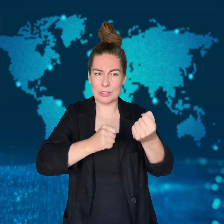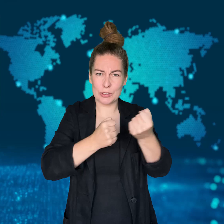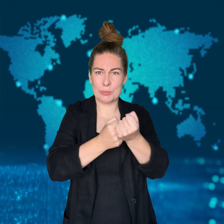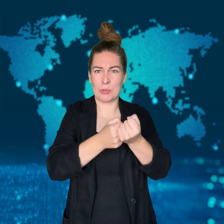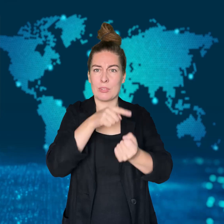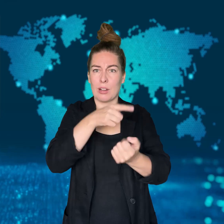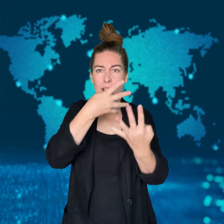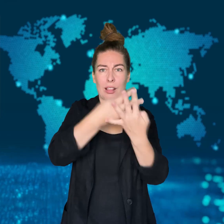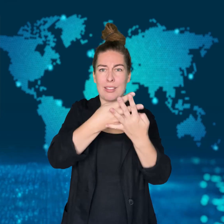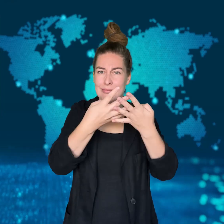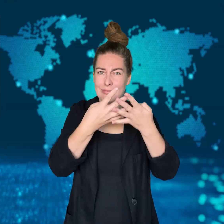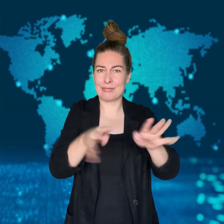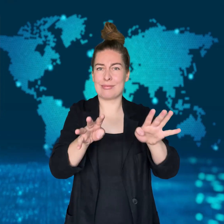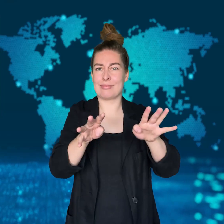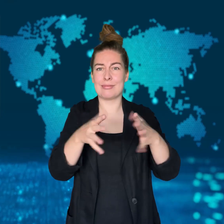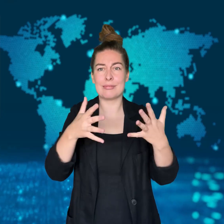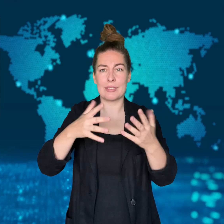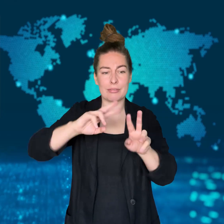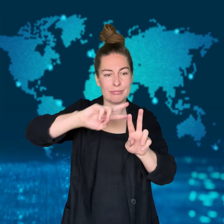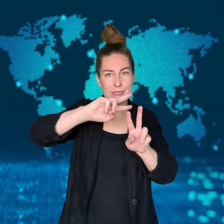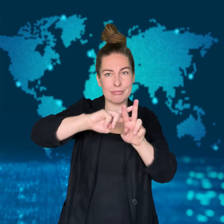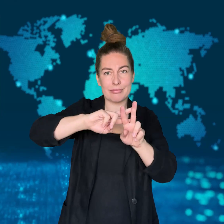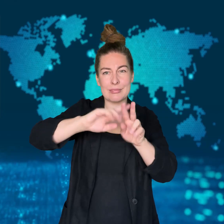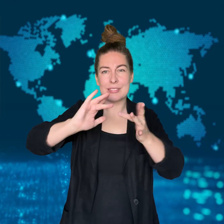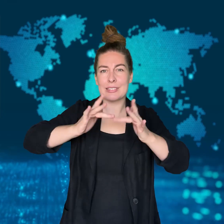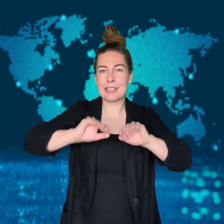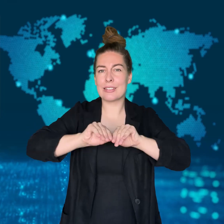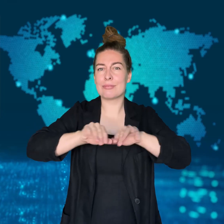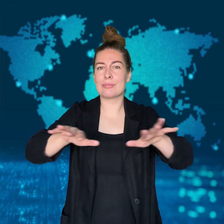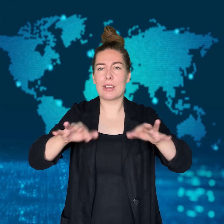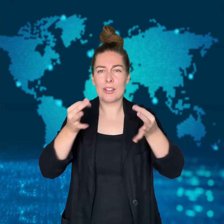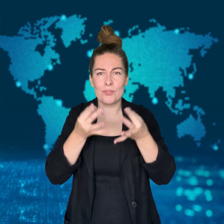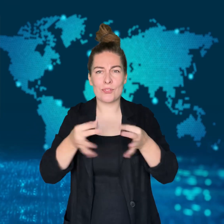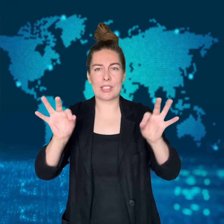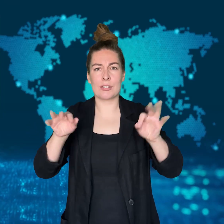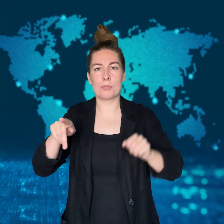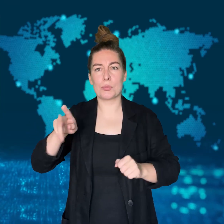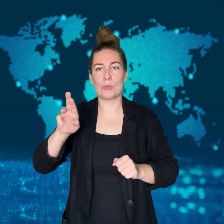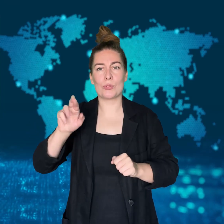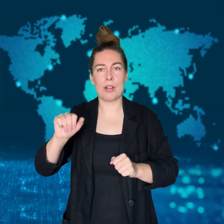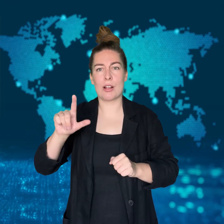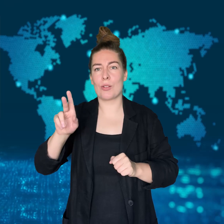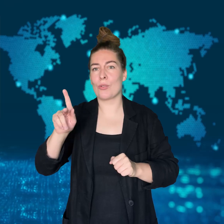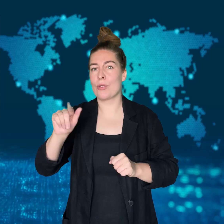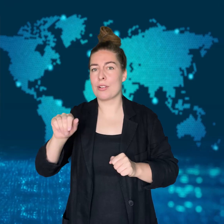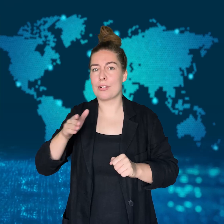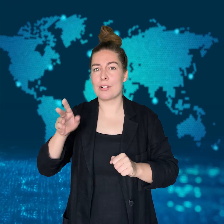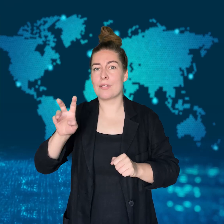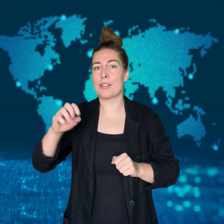Supporters have have called for the performer's release with #FreePuraLukaVega.